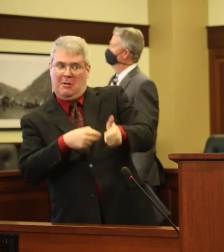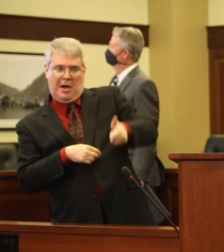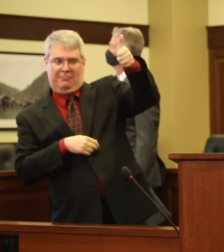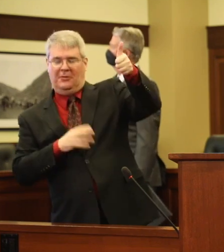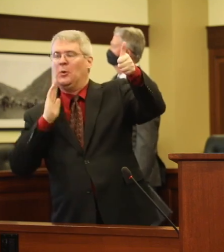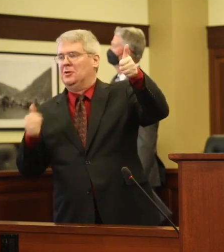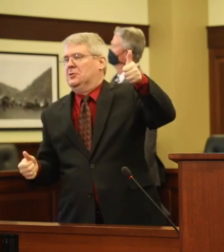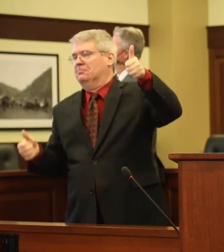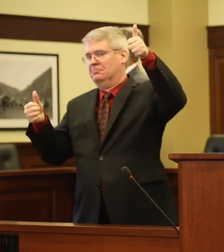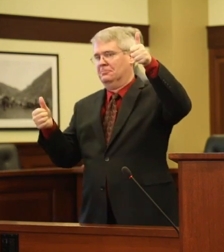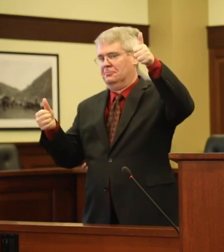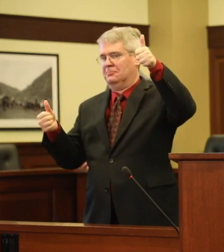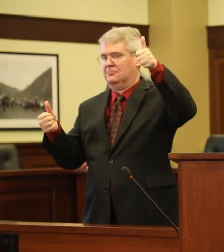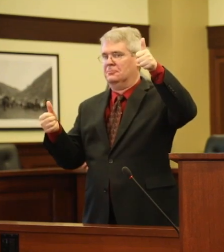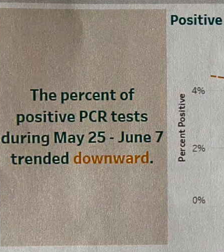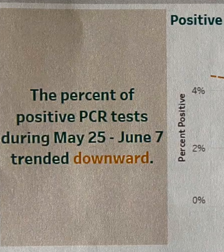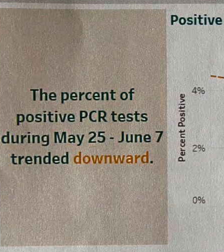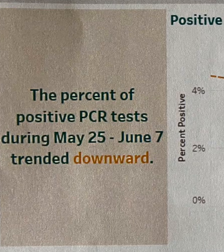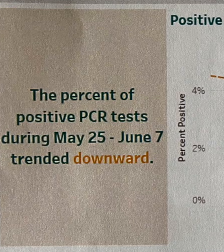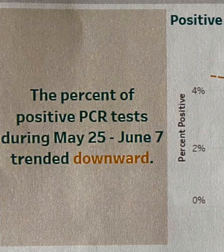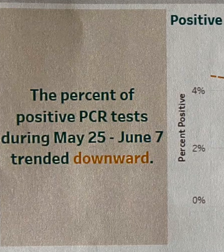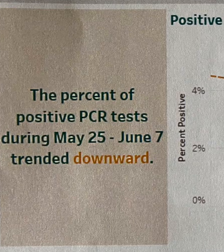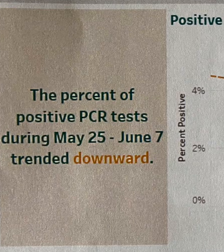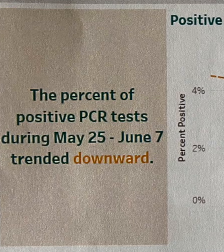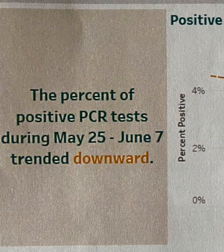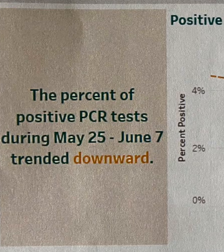how widespread is the disease, which is the percent positive tests.